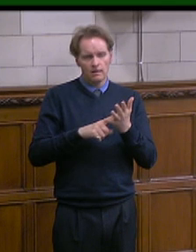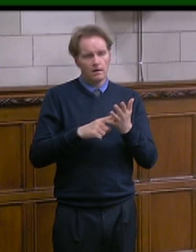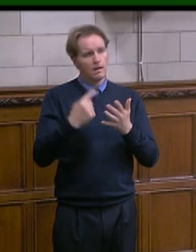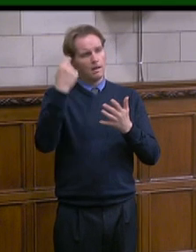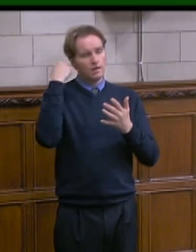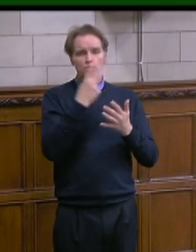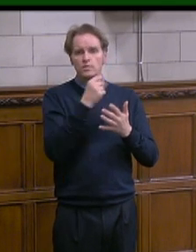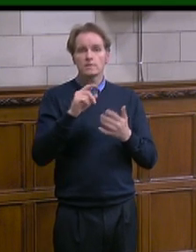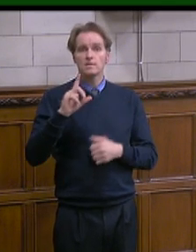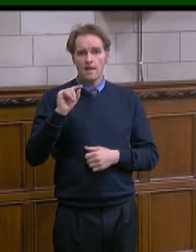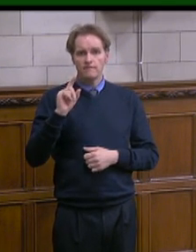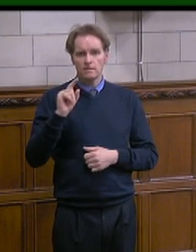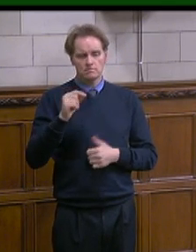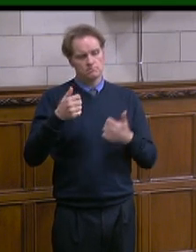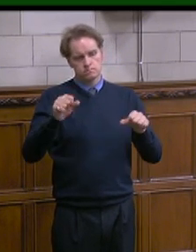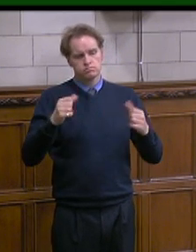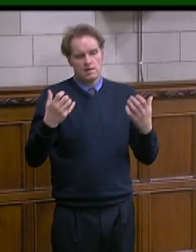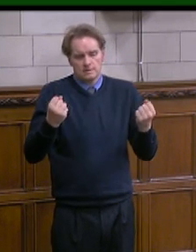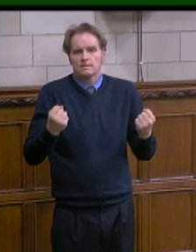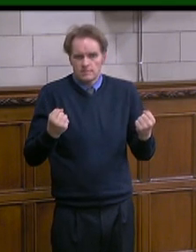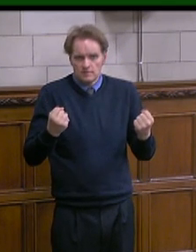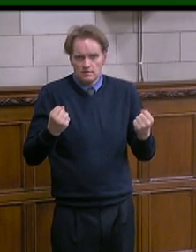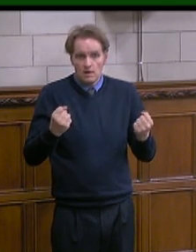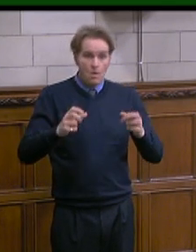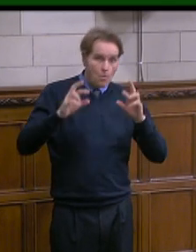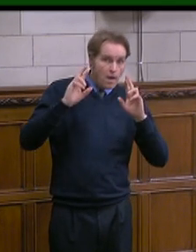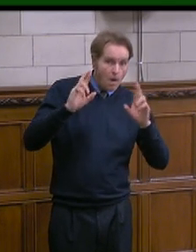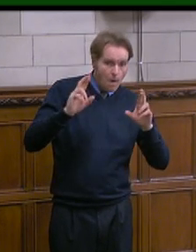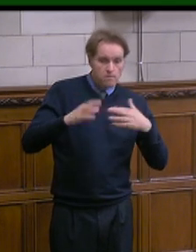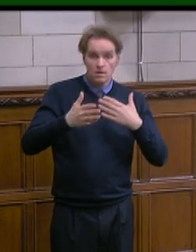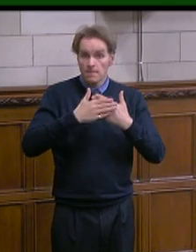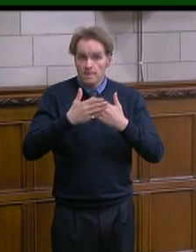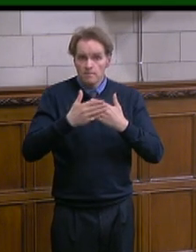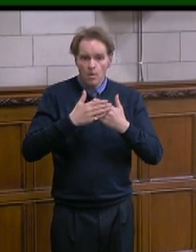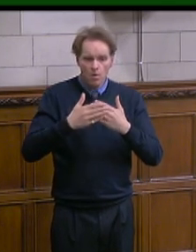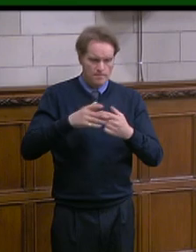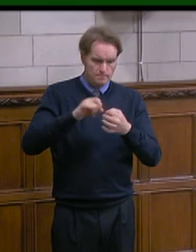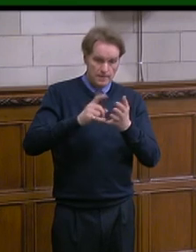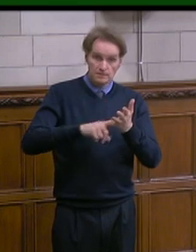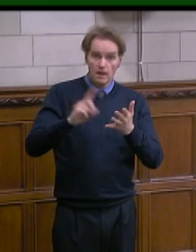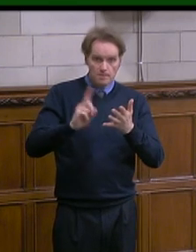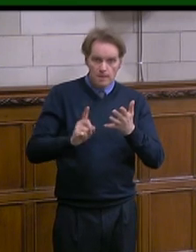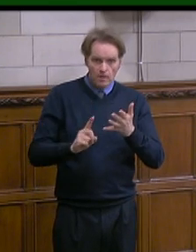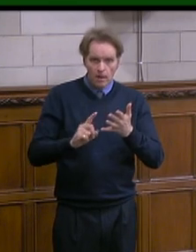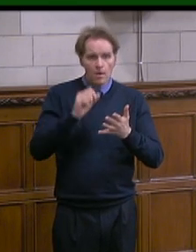We hope that more British Sign Language users will be encouraged to become school teachers